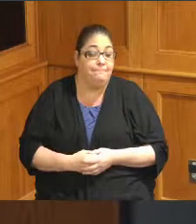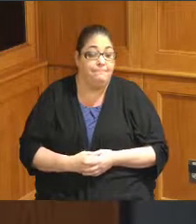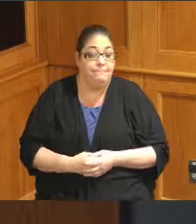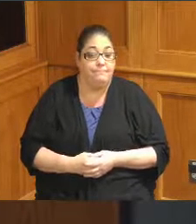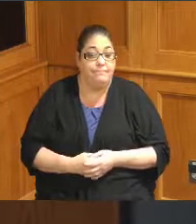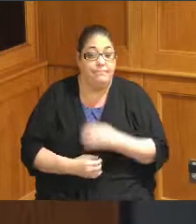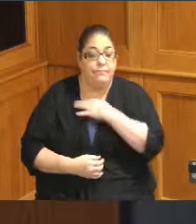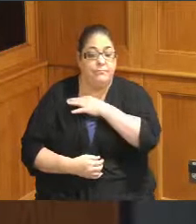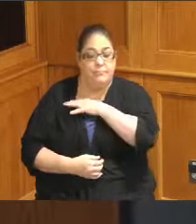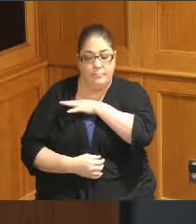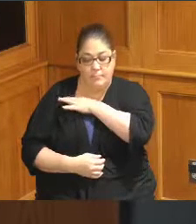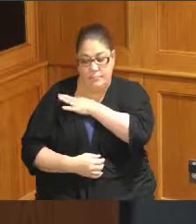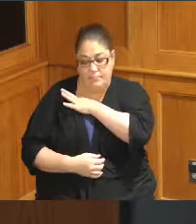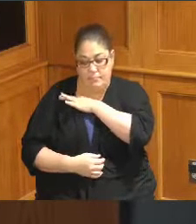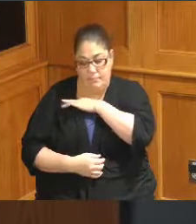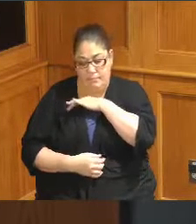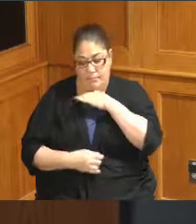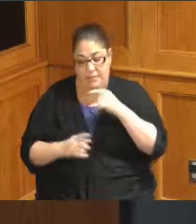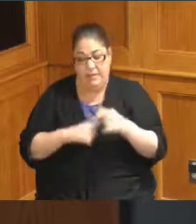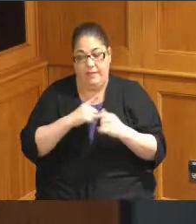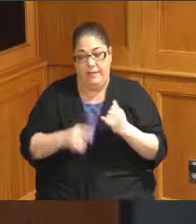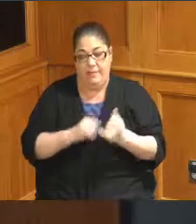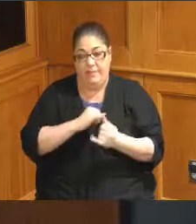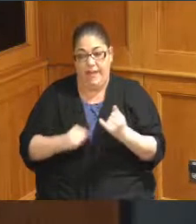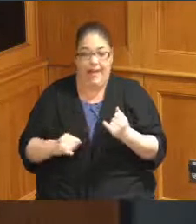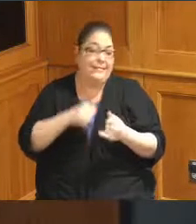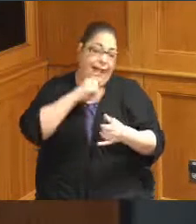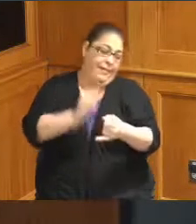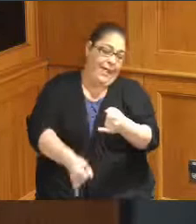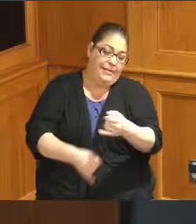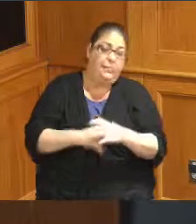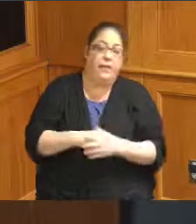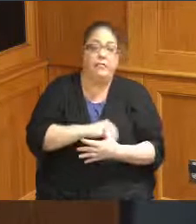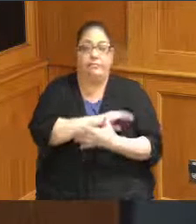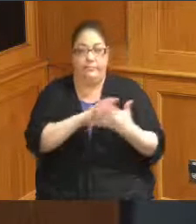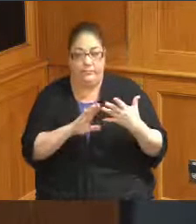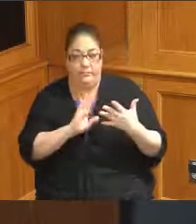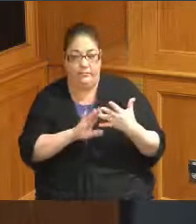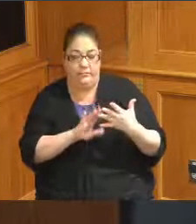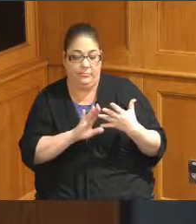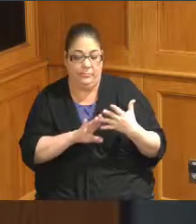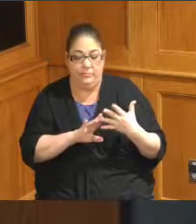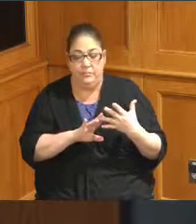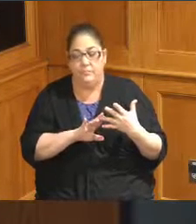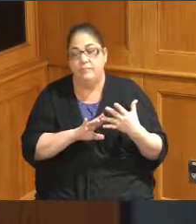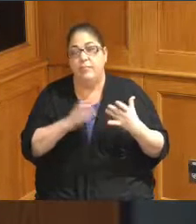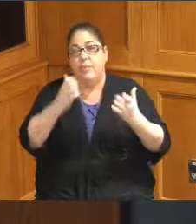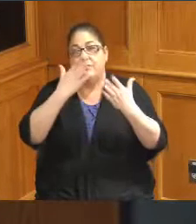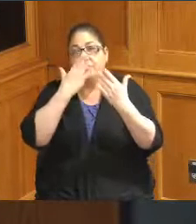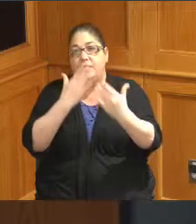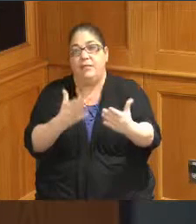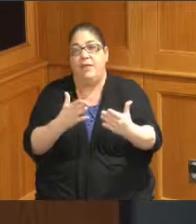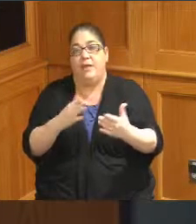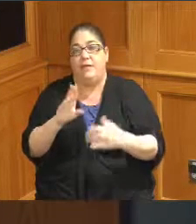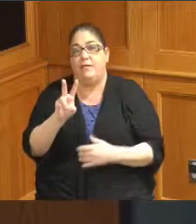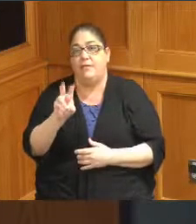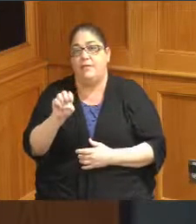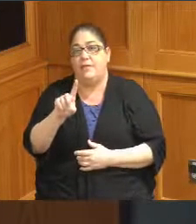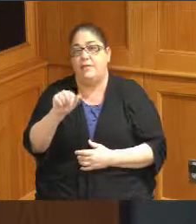and then lastly not lastly but before I go to the last thing I do want to thank Aveda Stevens in my